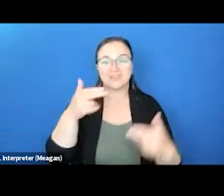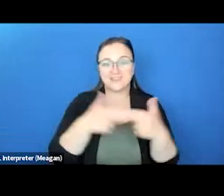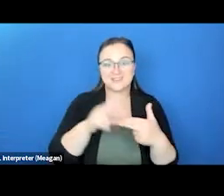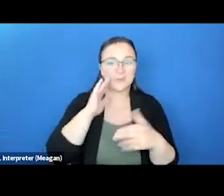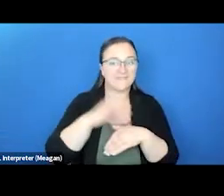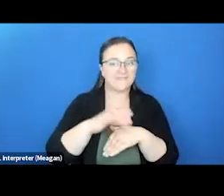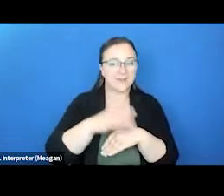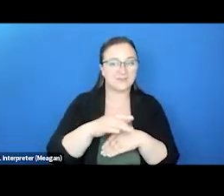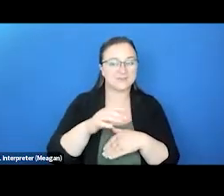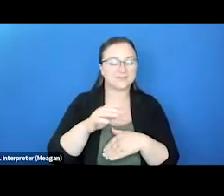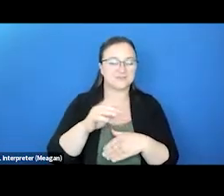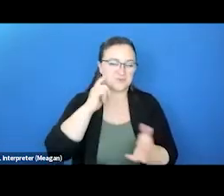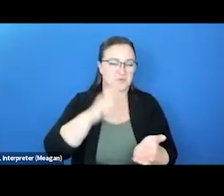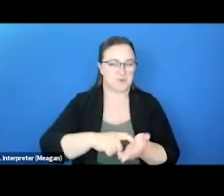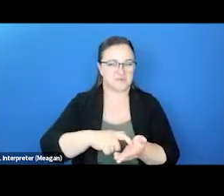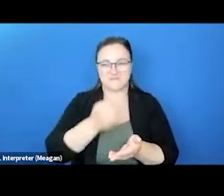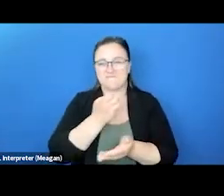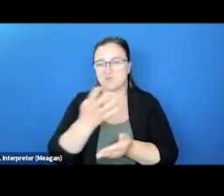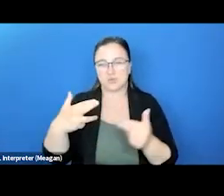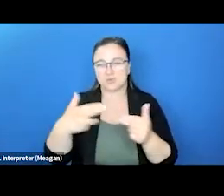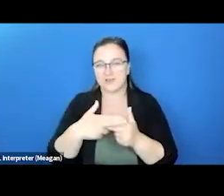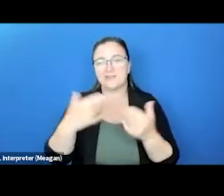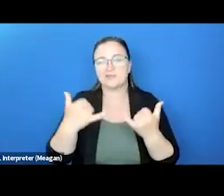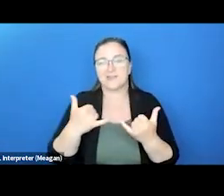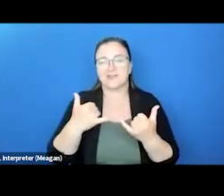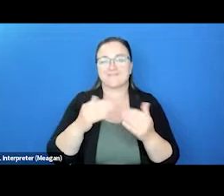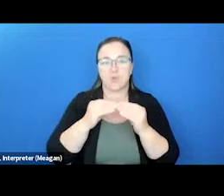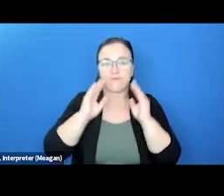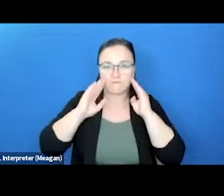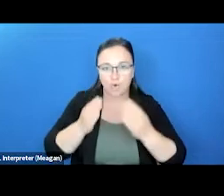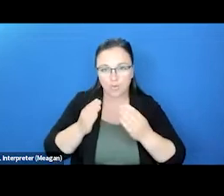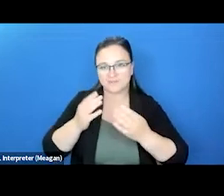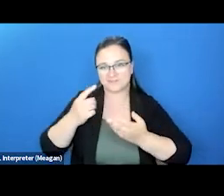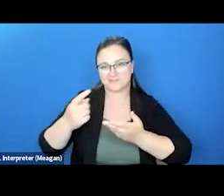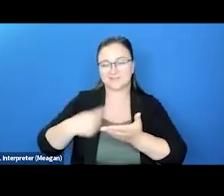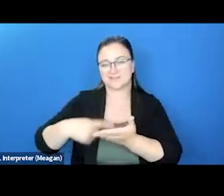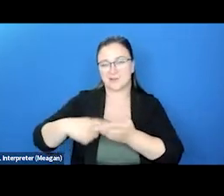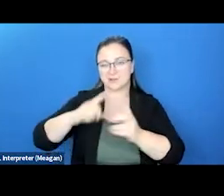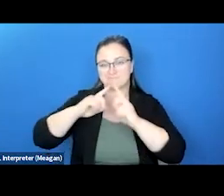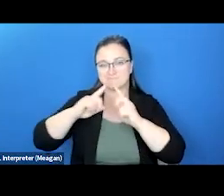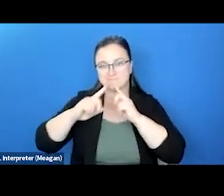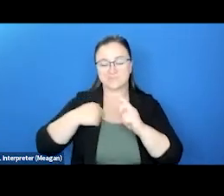there's not too many of them, 'cause today's gonna be really discussion based. So we welcome your input and we will have a recording